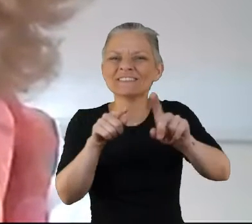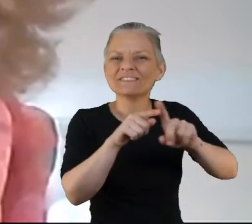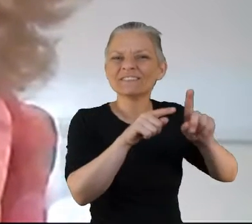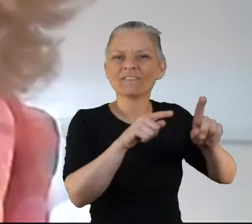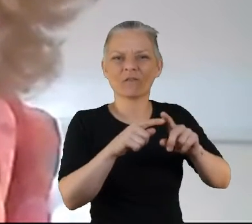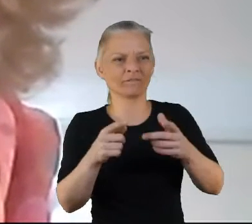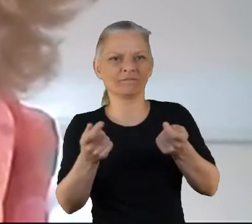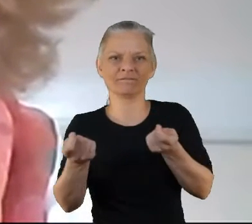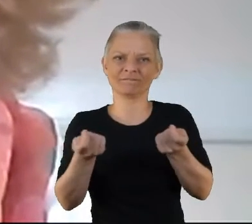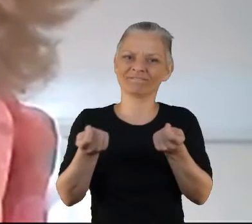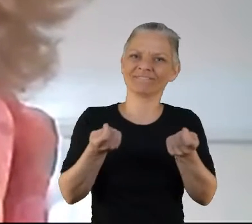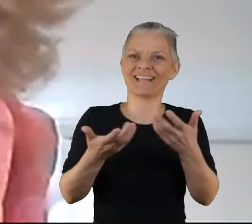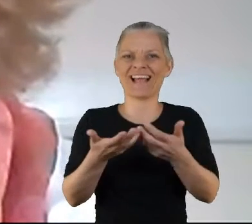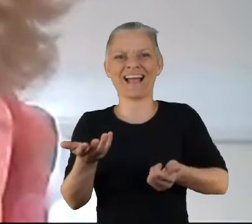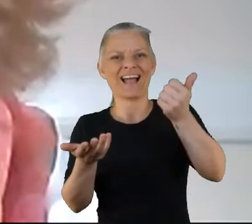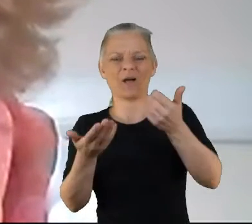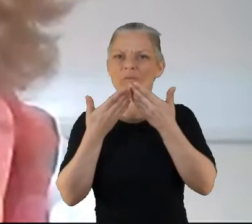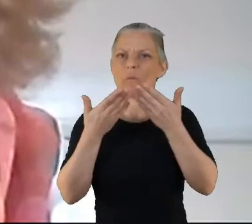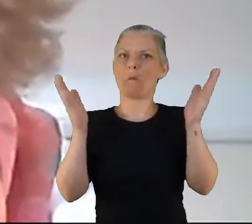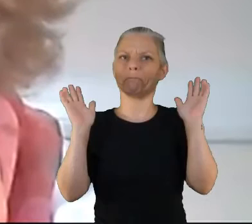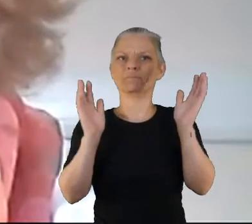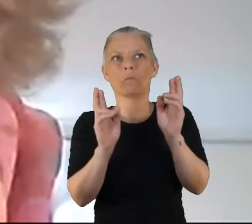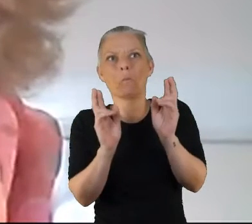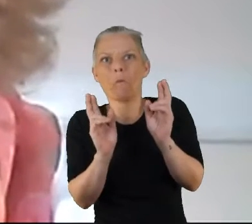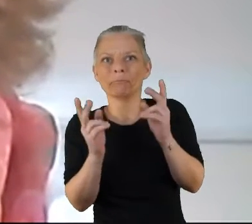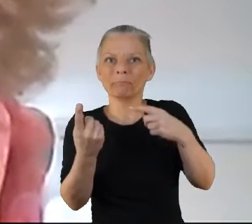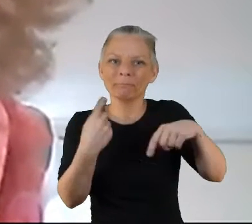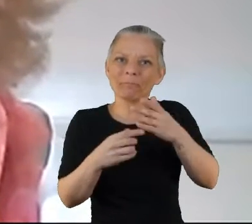and we teach a peer facilitation course. And it’s been really interesting to test out some